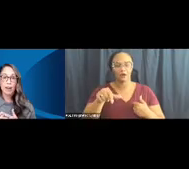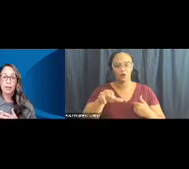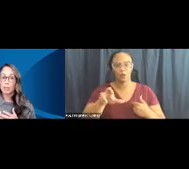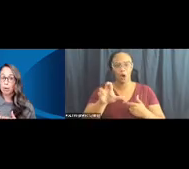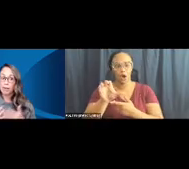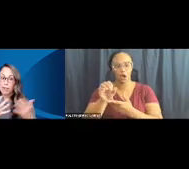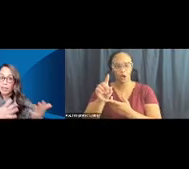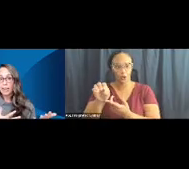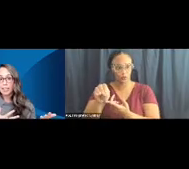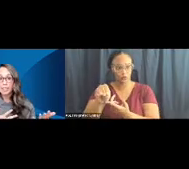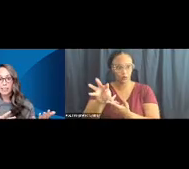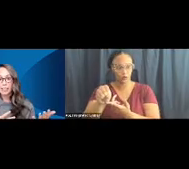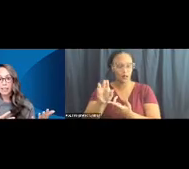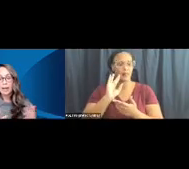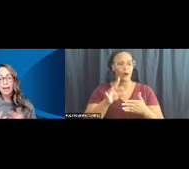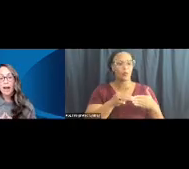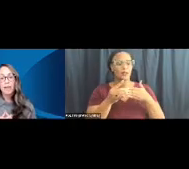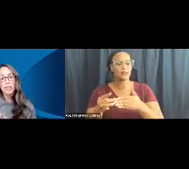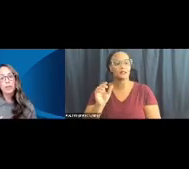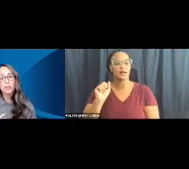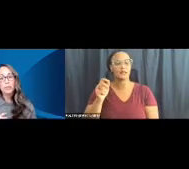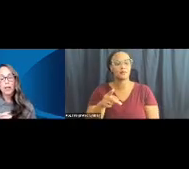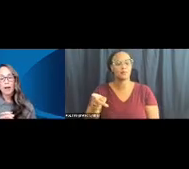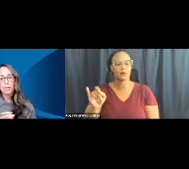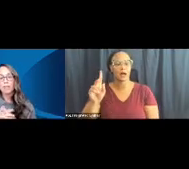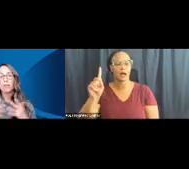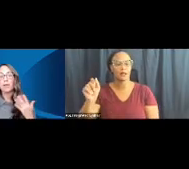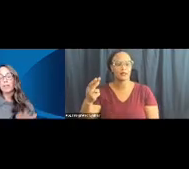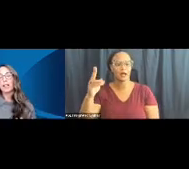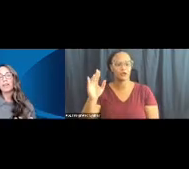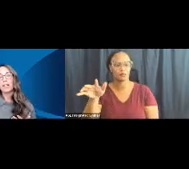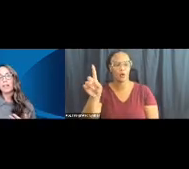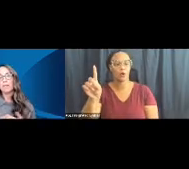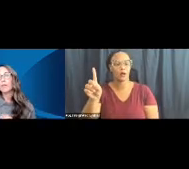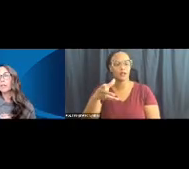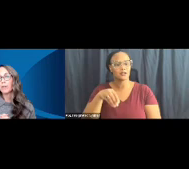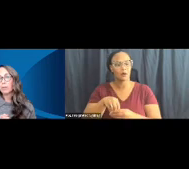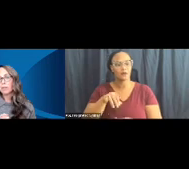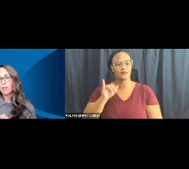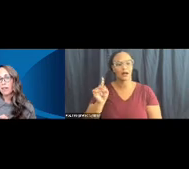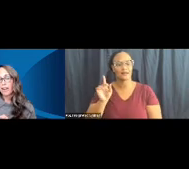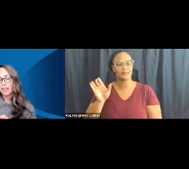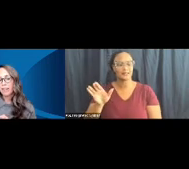that's found as part of the IDC and that's where you um can view indicator data for your specific